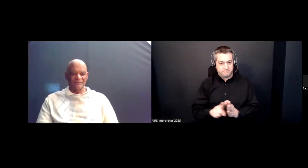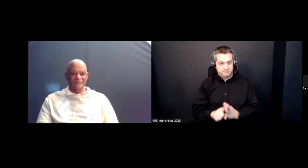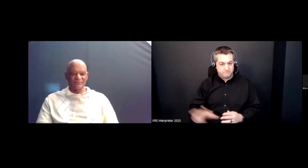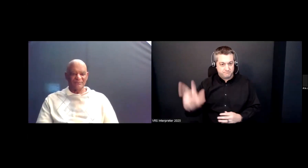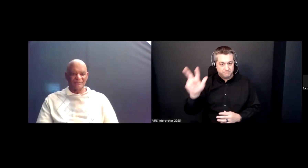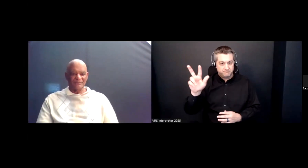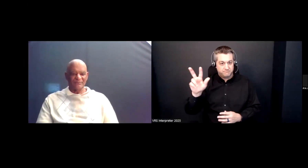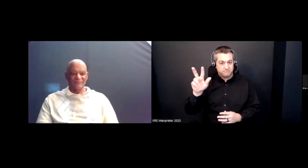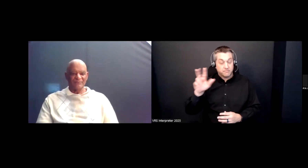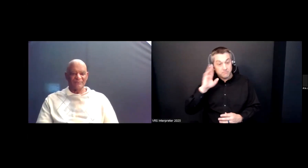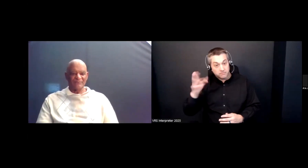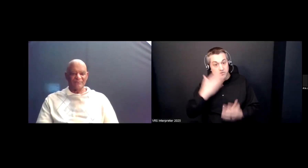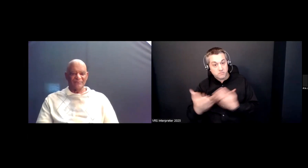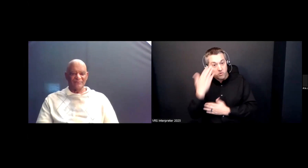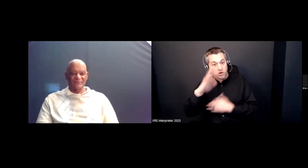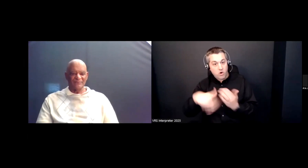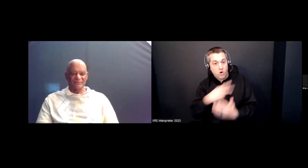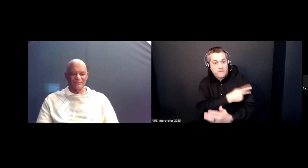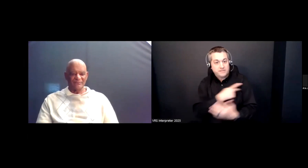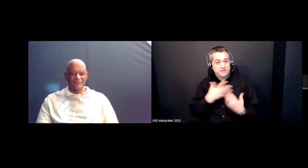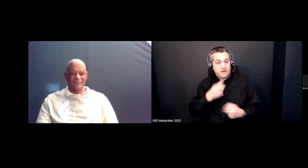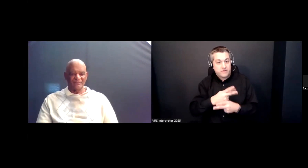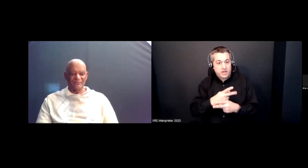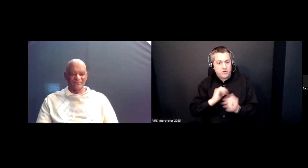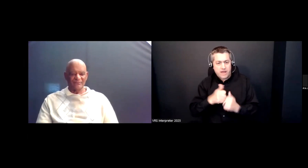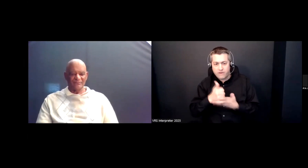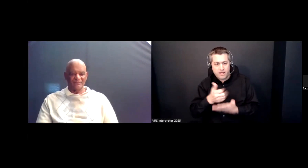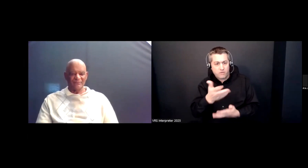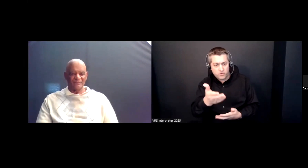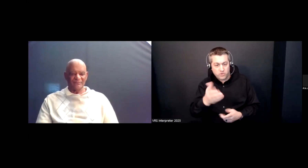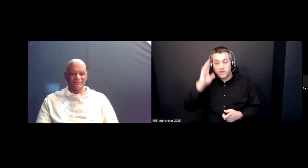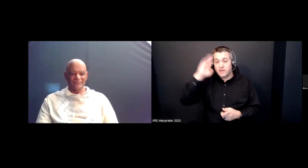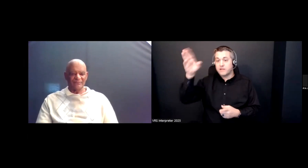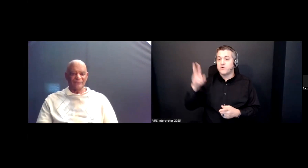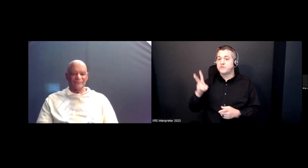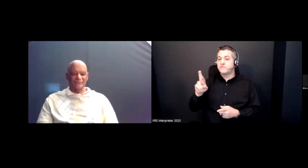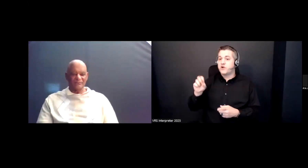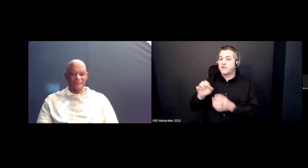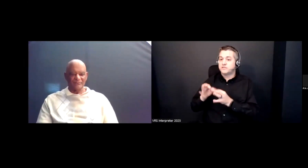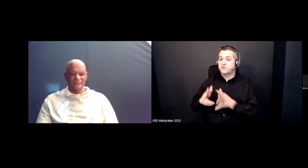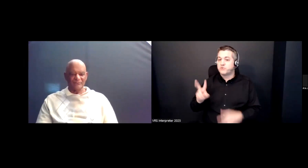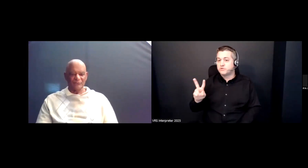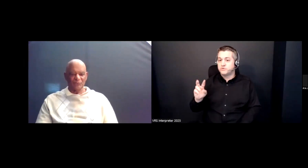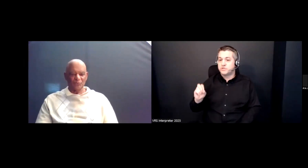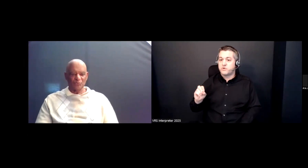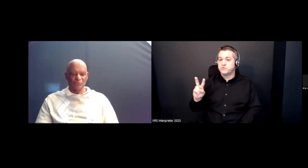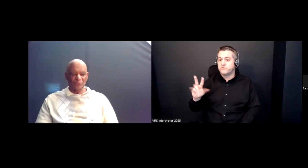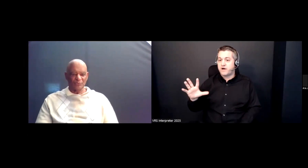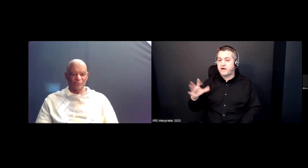good morning all patients Healthcare. how may I help you? hello this is VRS interpreter 2025